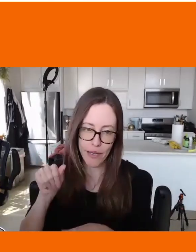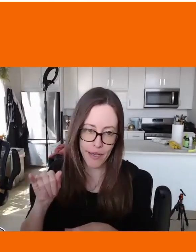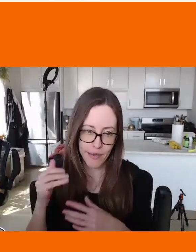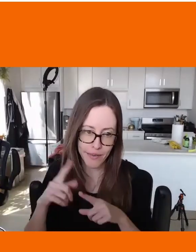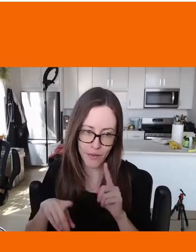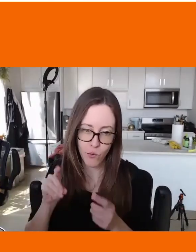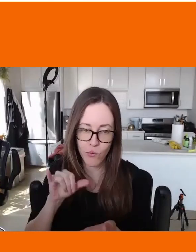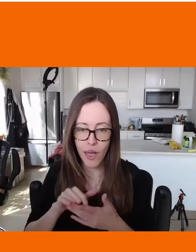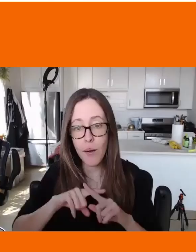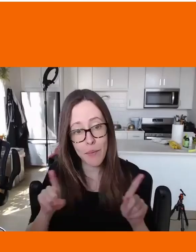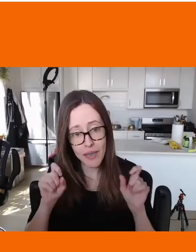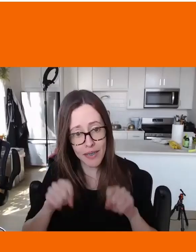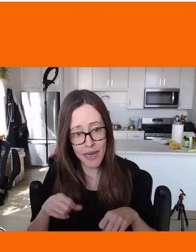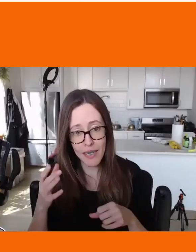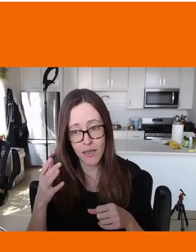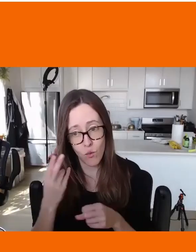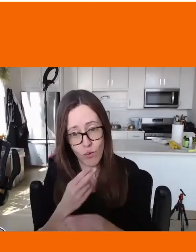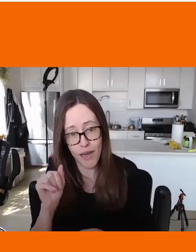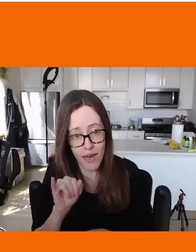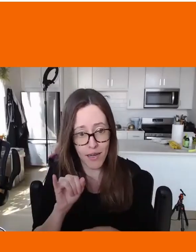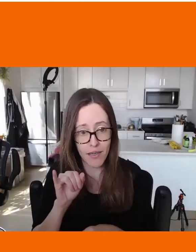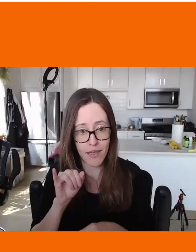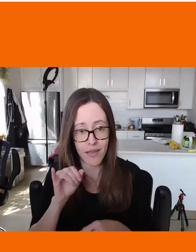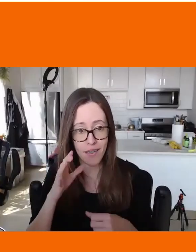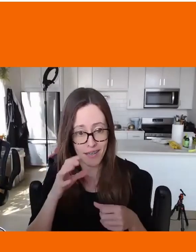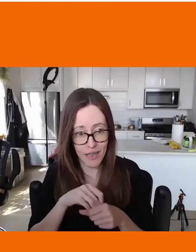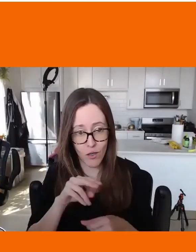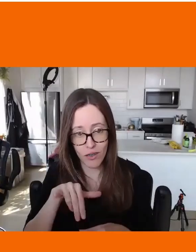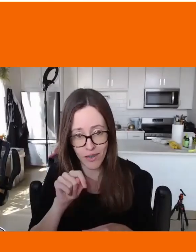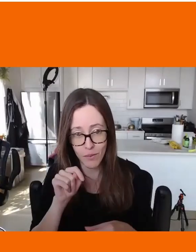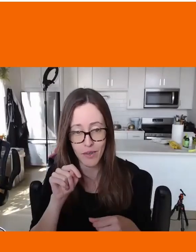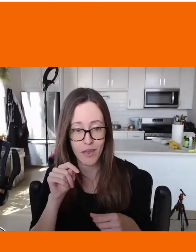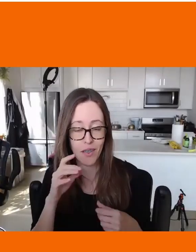with new ideas. Many engineering teams are like this.